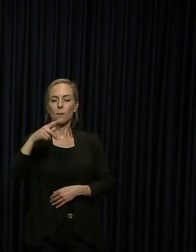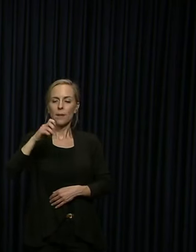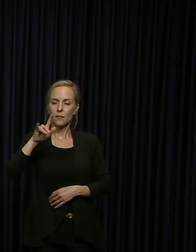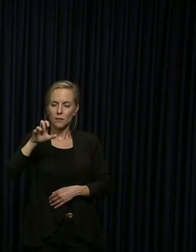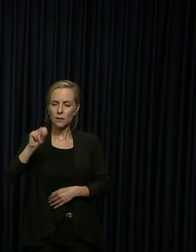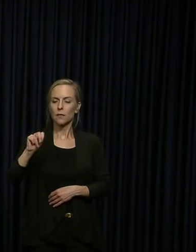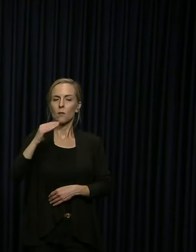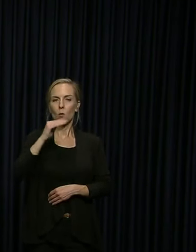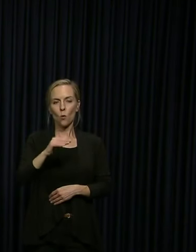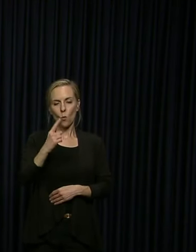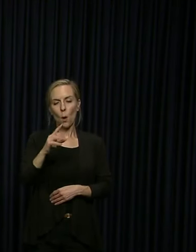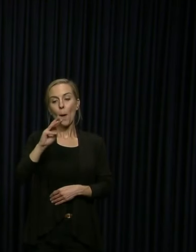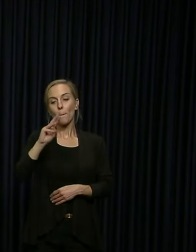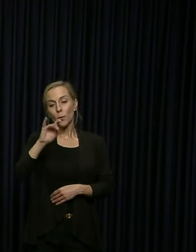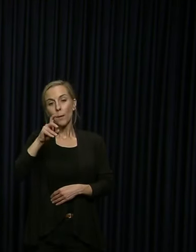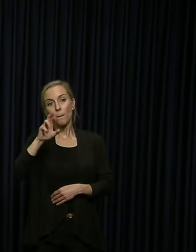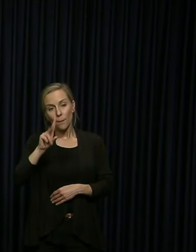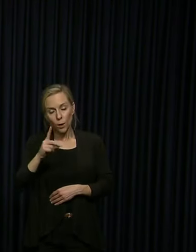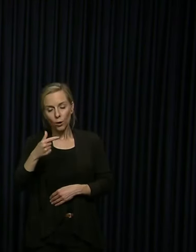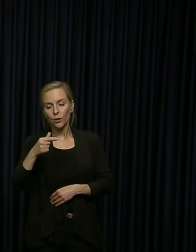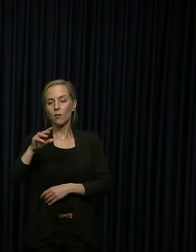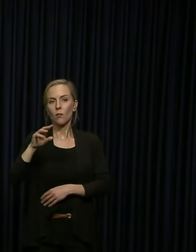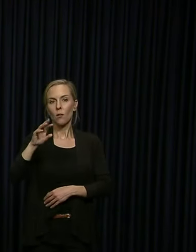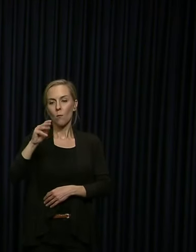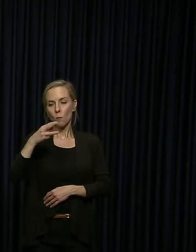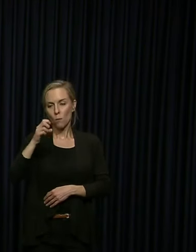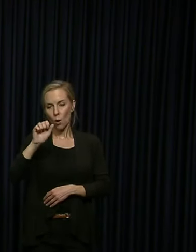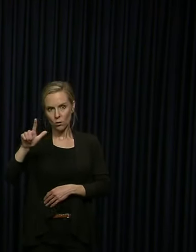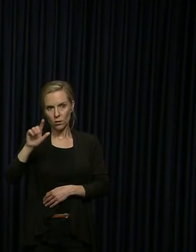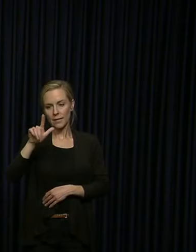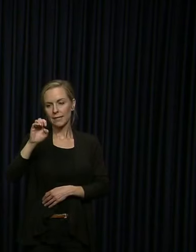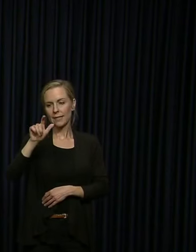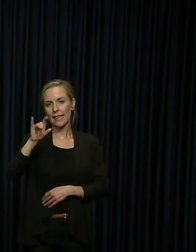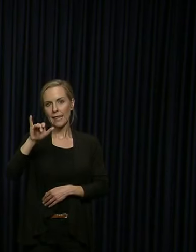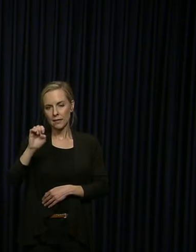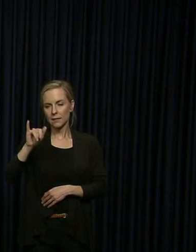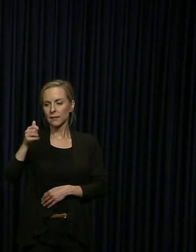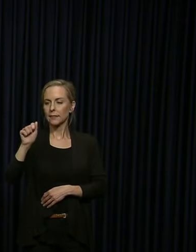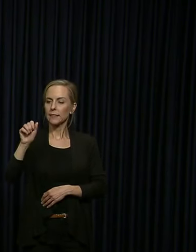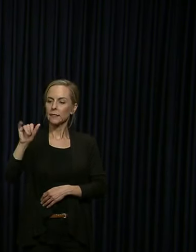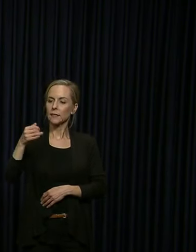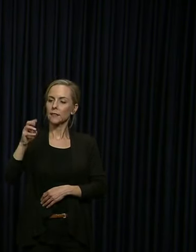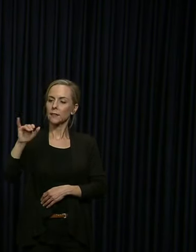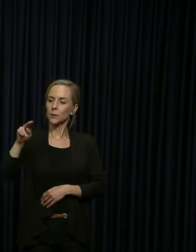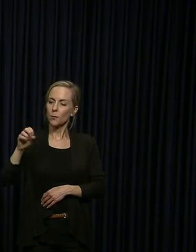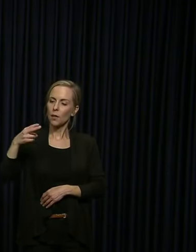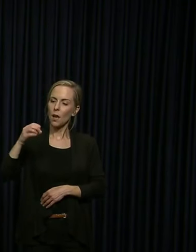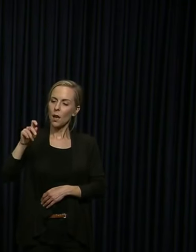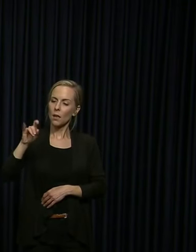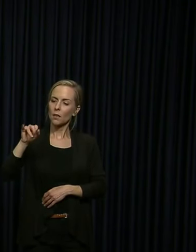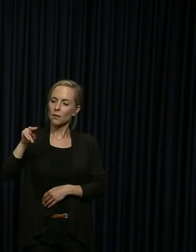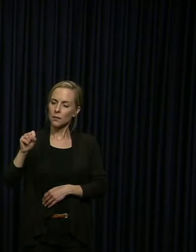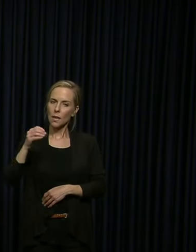AND FORTH? THE QUESTION IS HAS THERE BEEN GUIDANCE TO COUNTIES THAT ARE ON THE BORDERS WITH OTHER